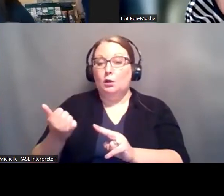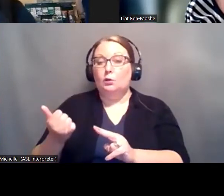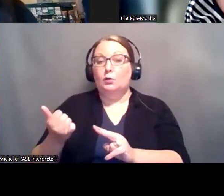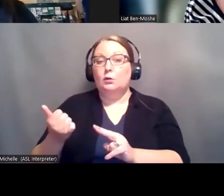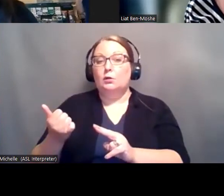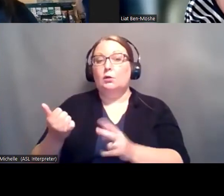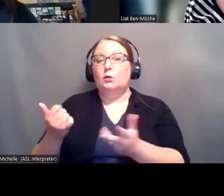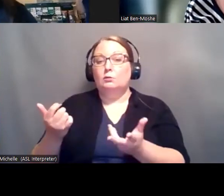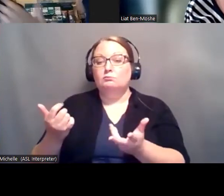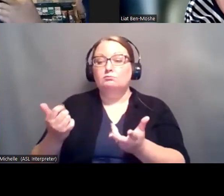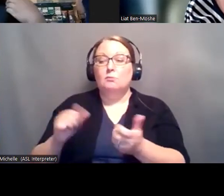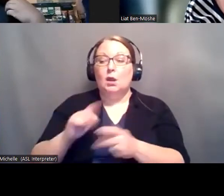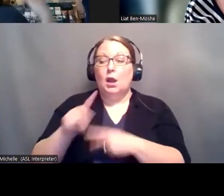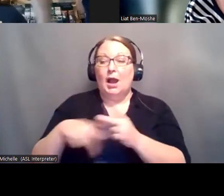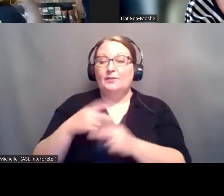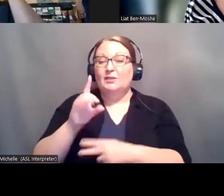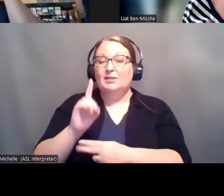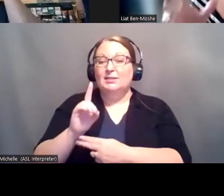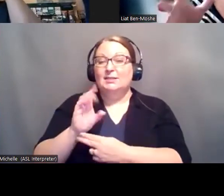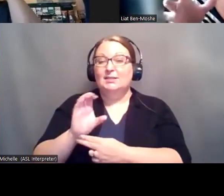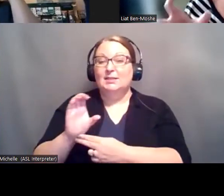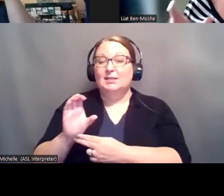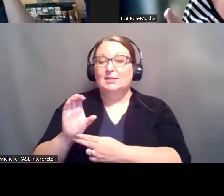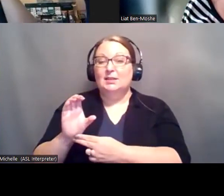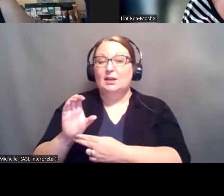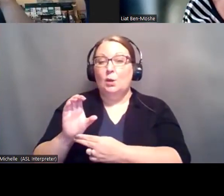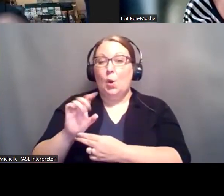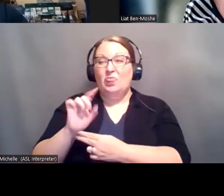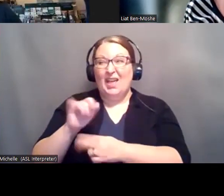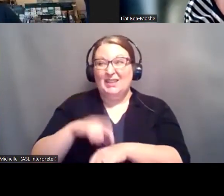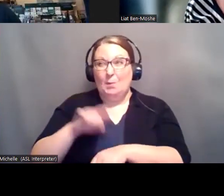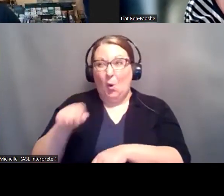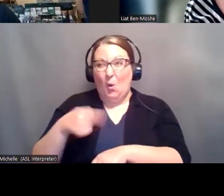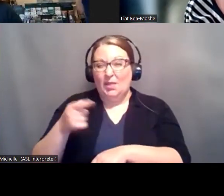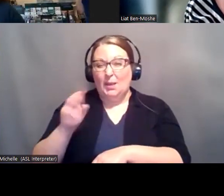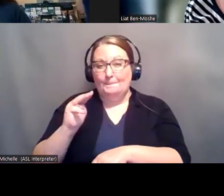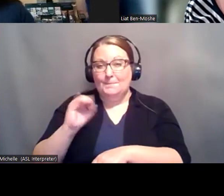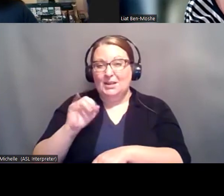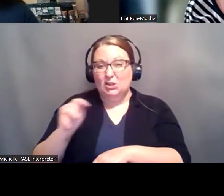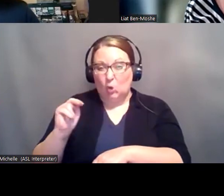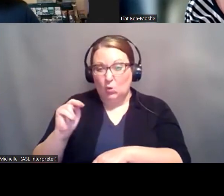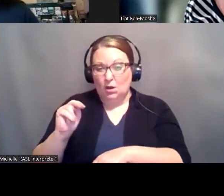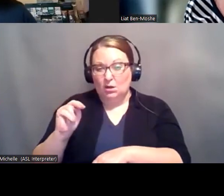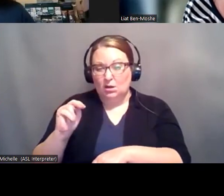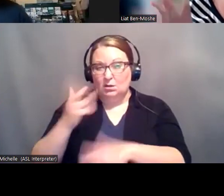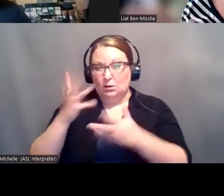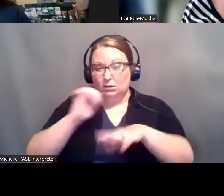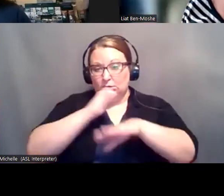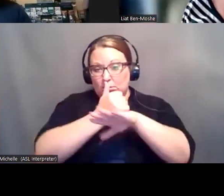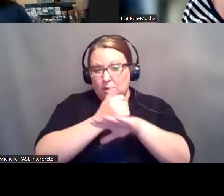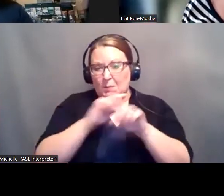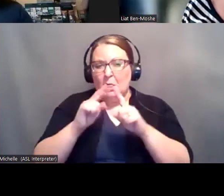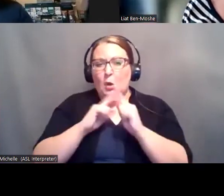At that point, there was only the Minnesota as like an existing entity, but then there was also, you know, kind of smaller formations